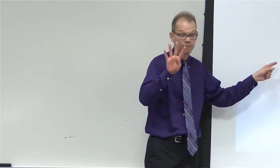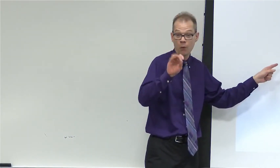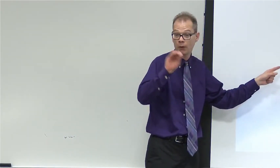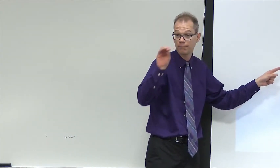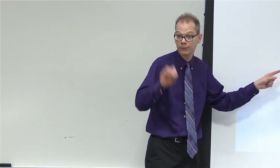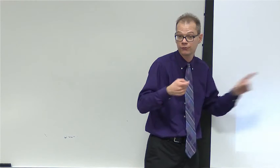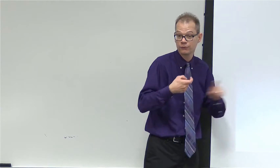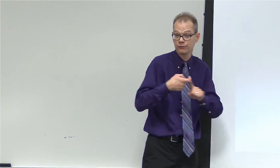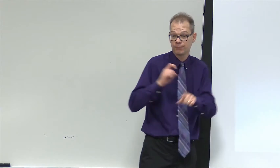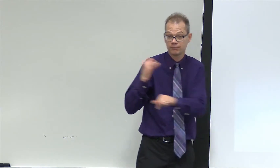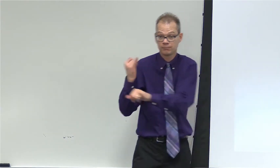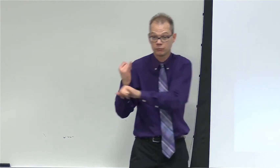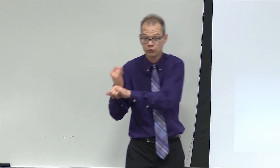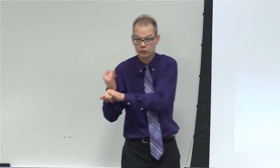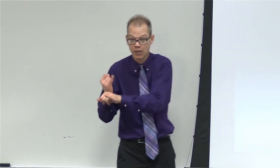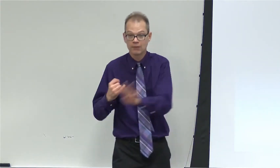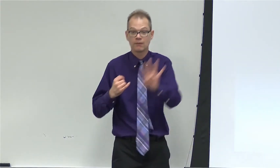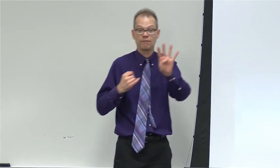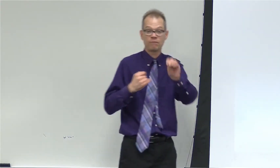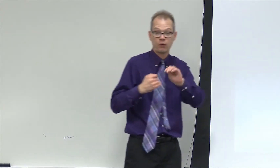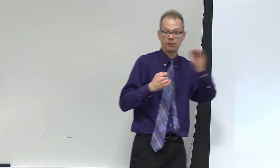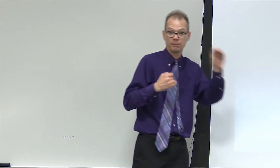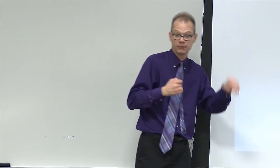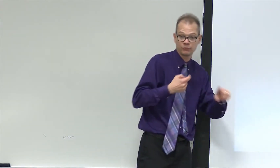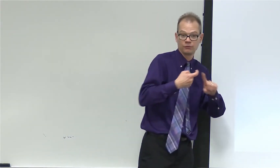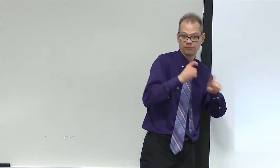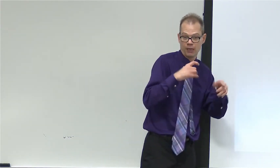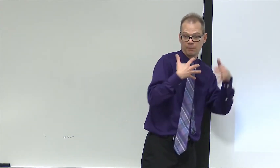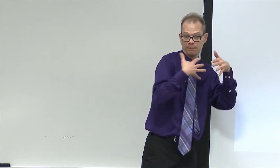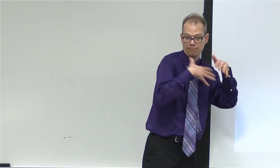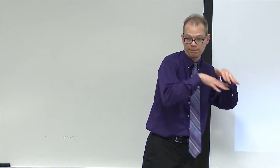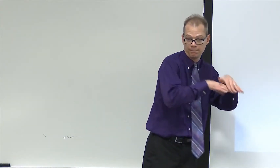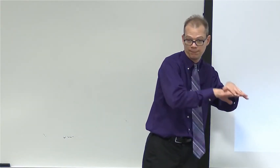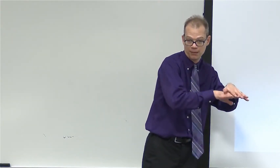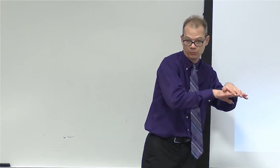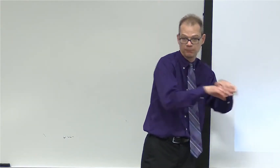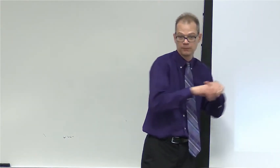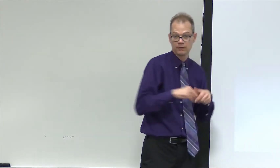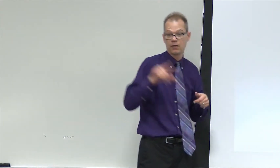40% were from schools for the deaf, and 40% were mainstreamed.